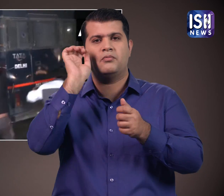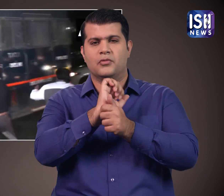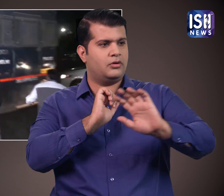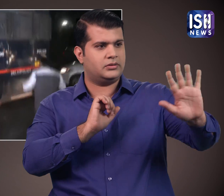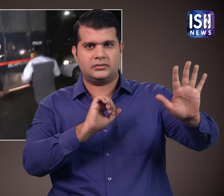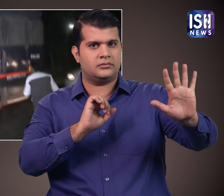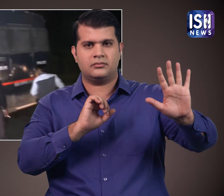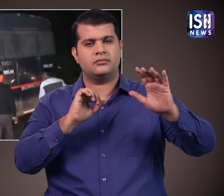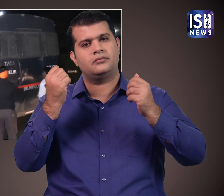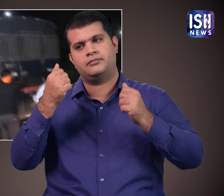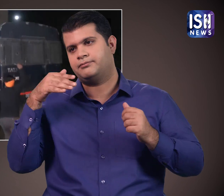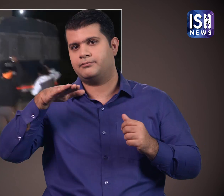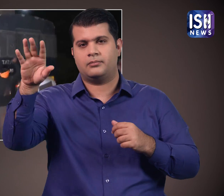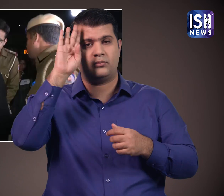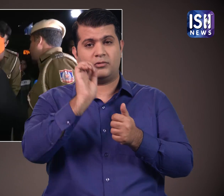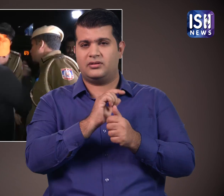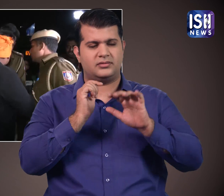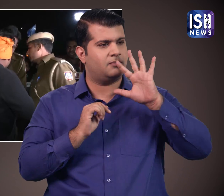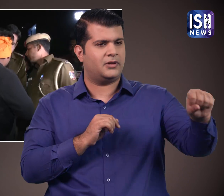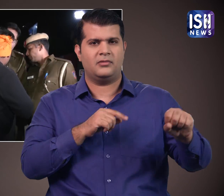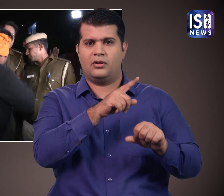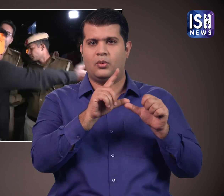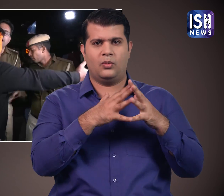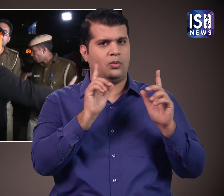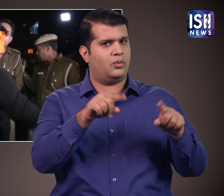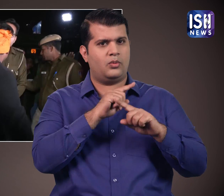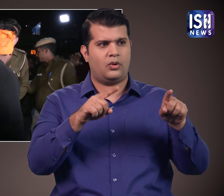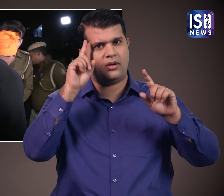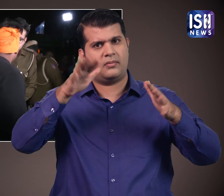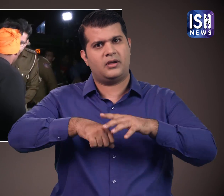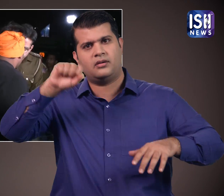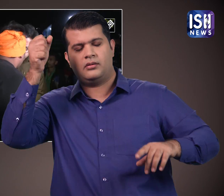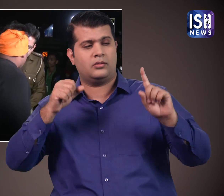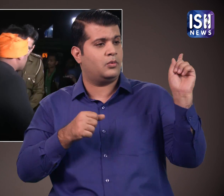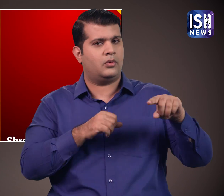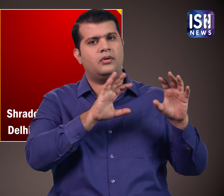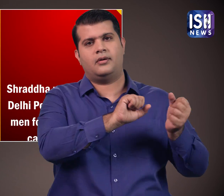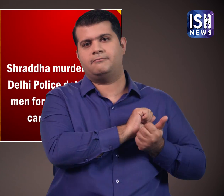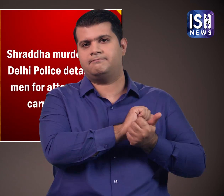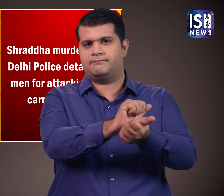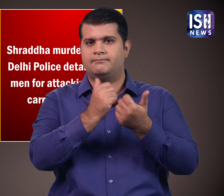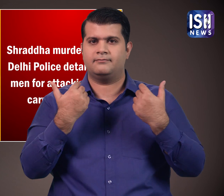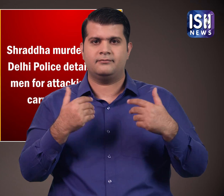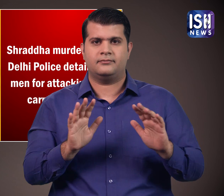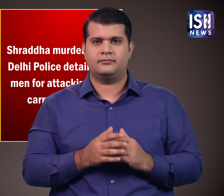The van was able to leave and the cops arrested the men.